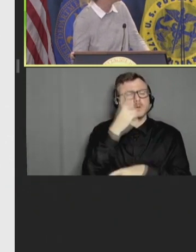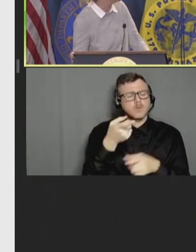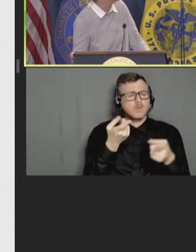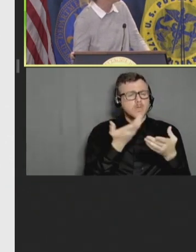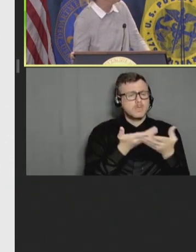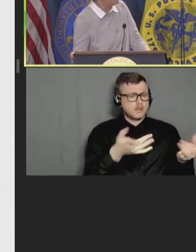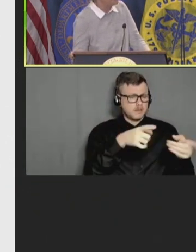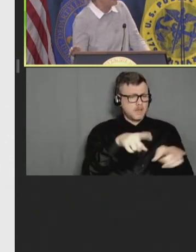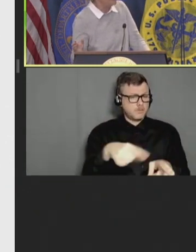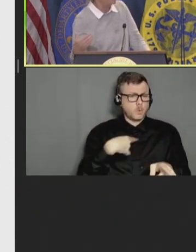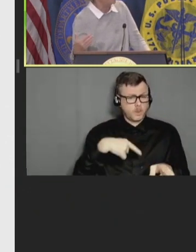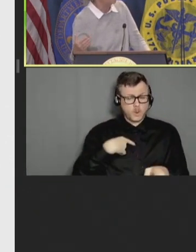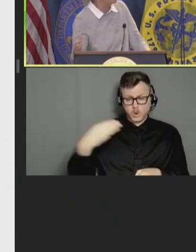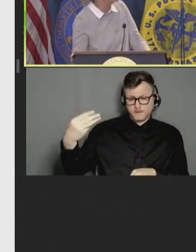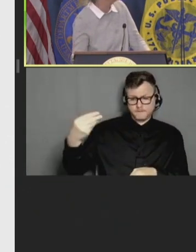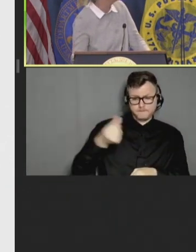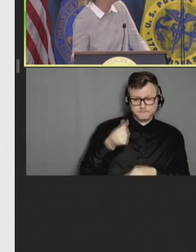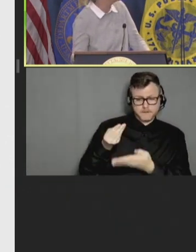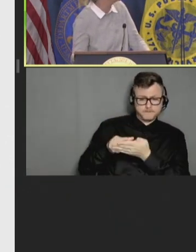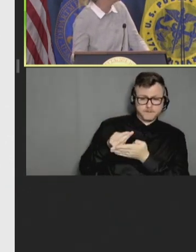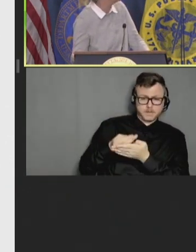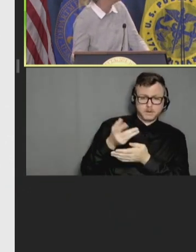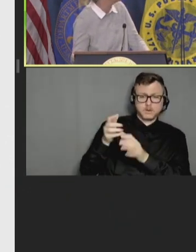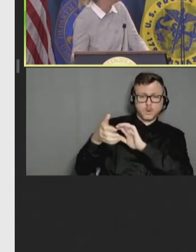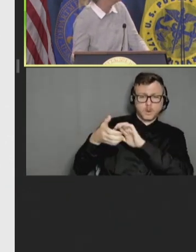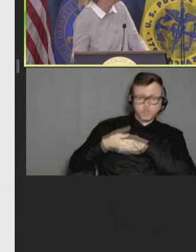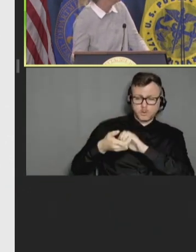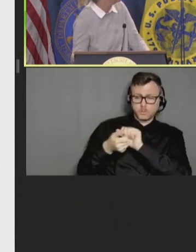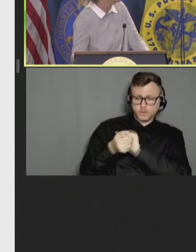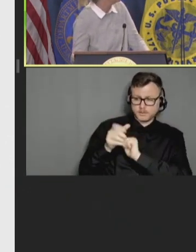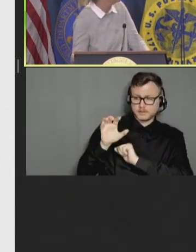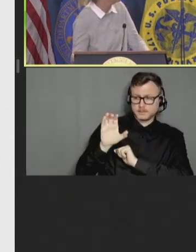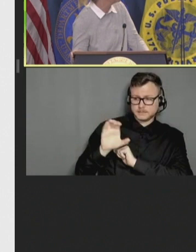are funded to do with their cooperative agreements with CDC through the Section